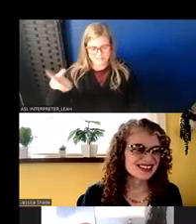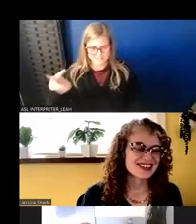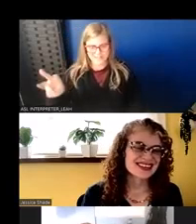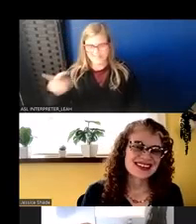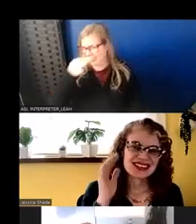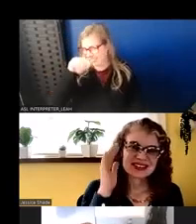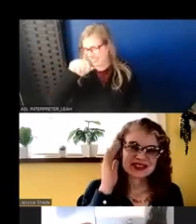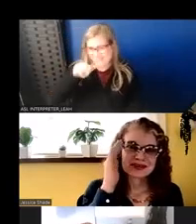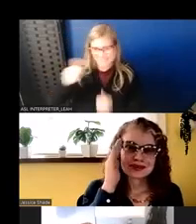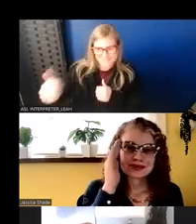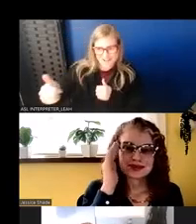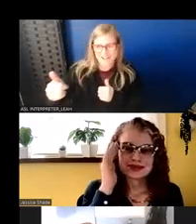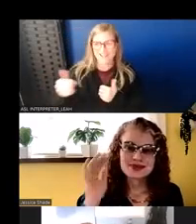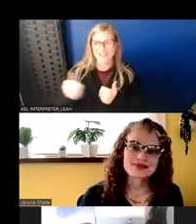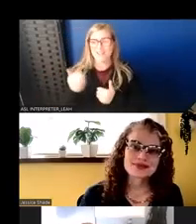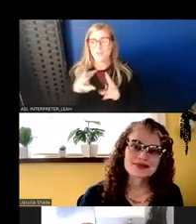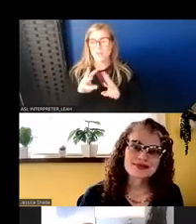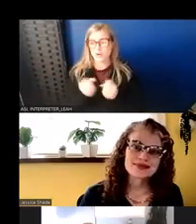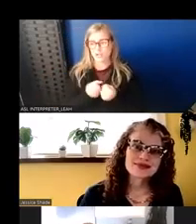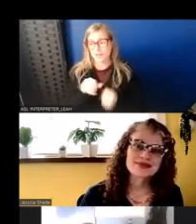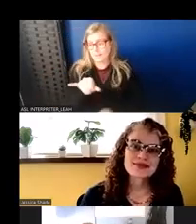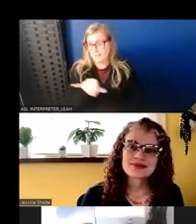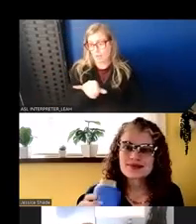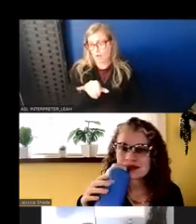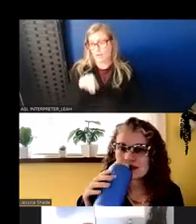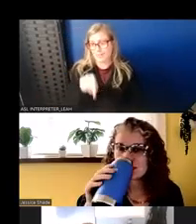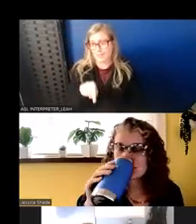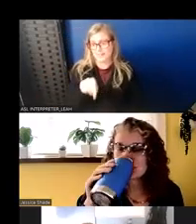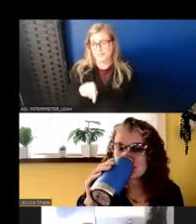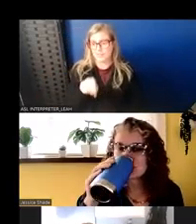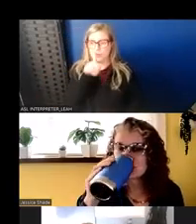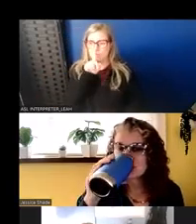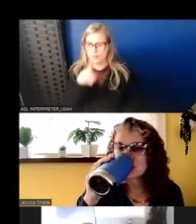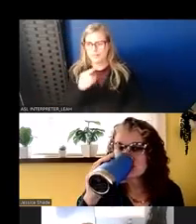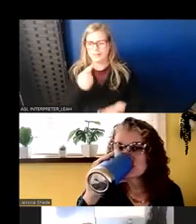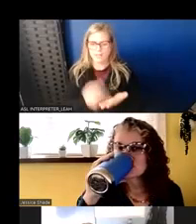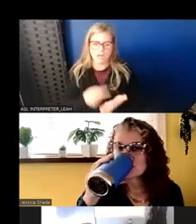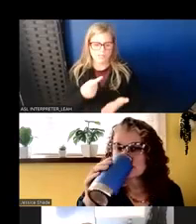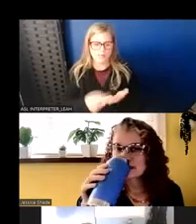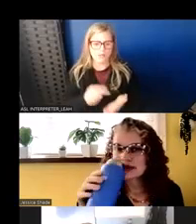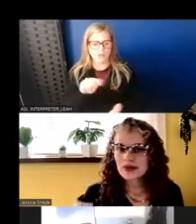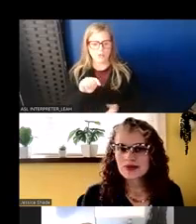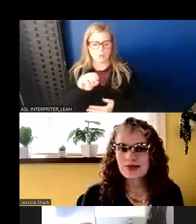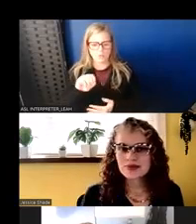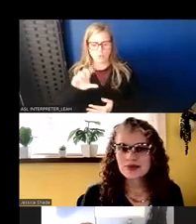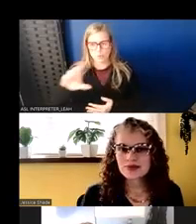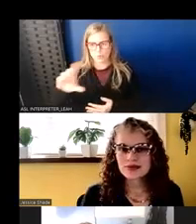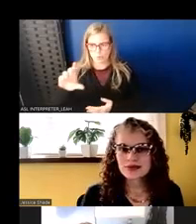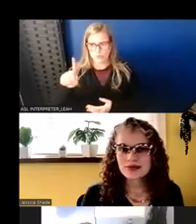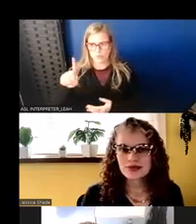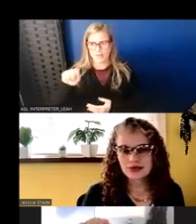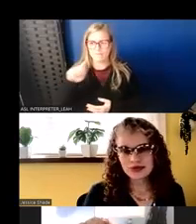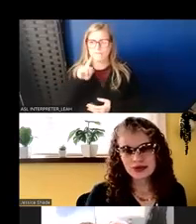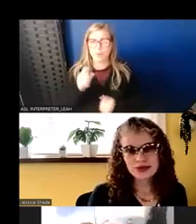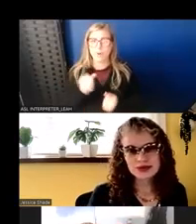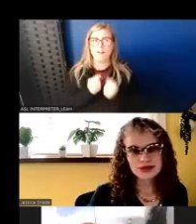that's fairly similar to this, that is really talking about the toolkit for the whole variety of things you might want and need